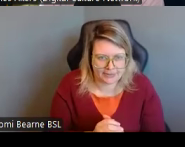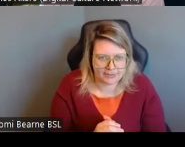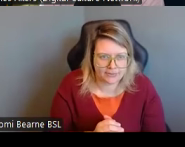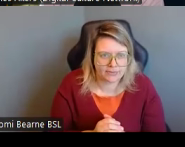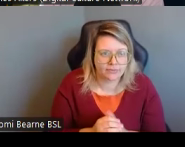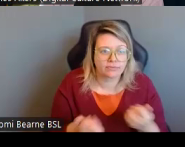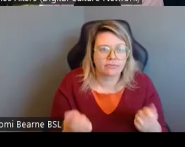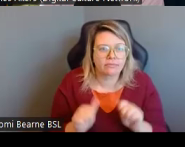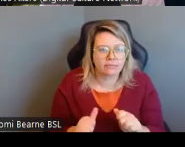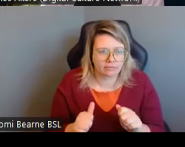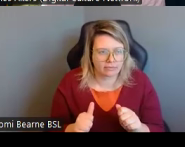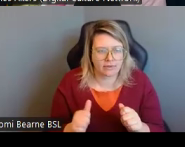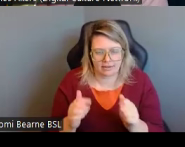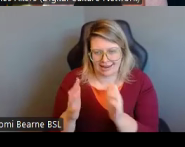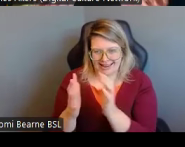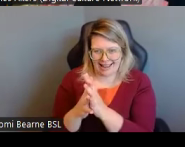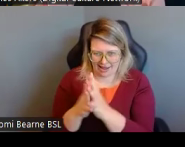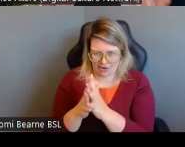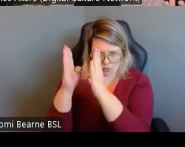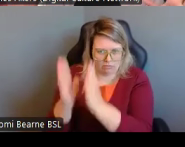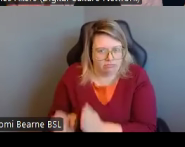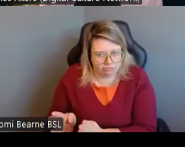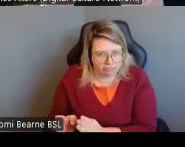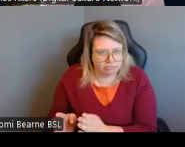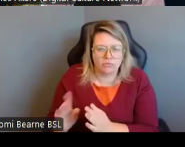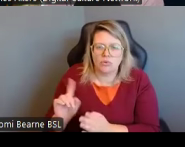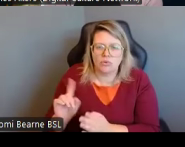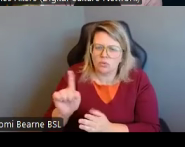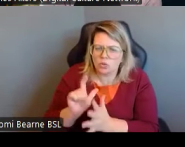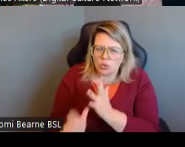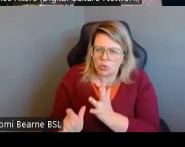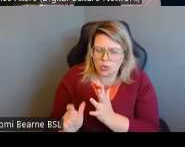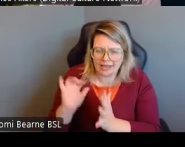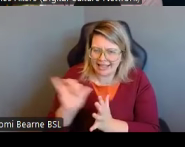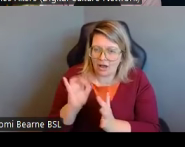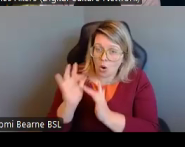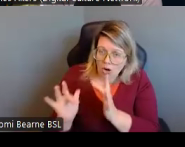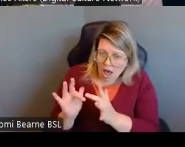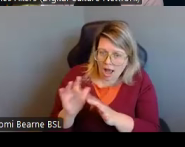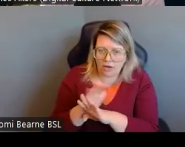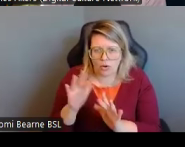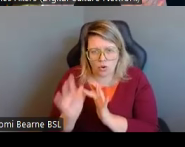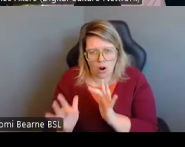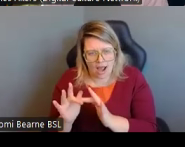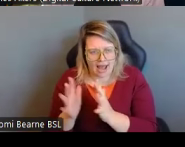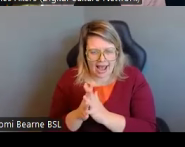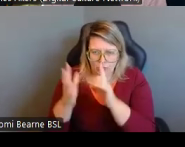What are you doing digitally or offline to make that happen? These are different actions.